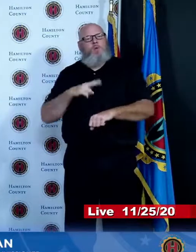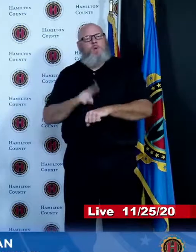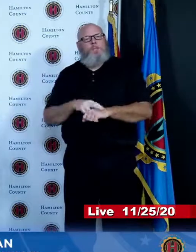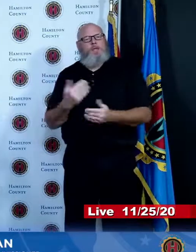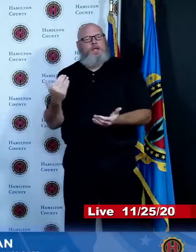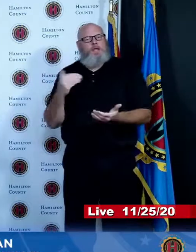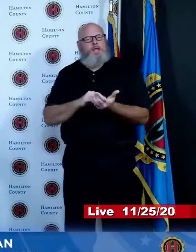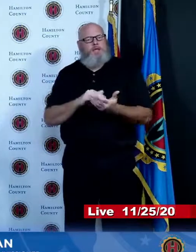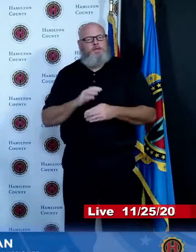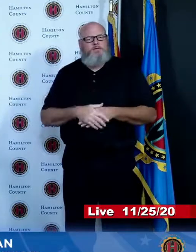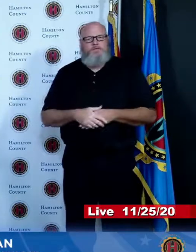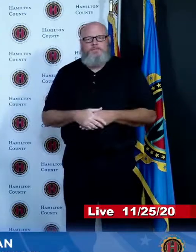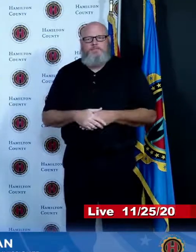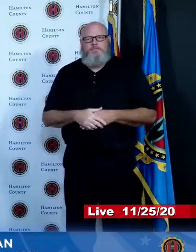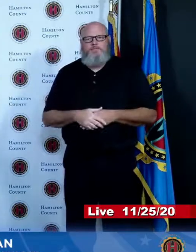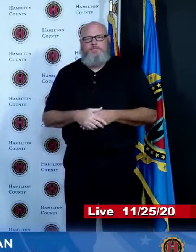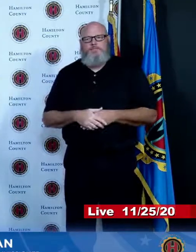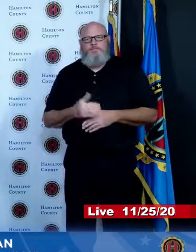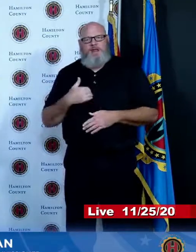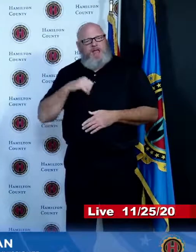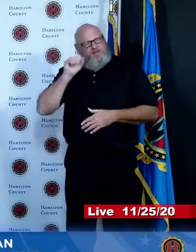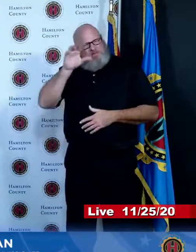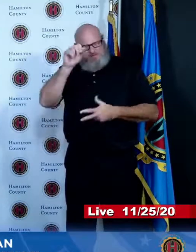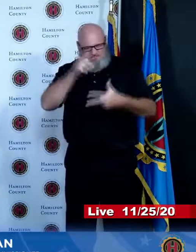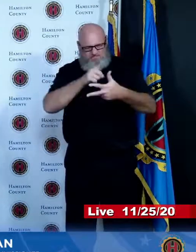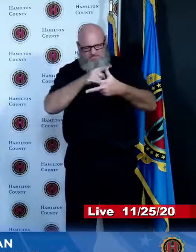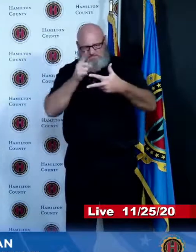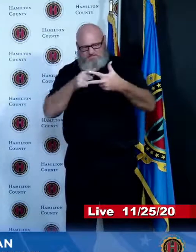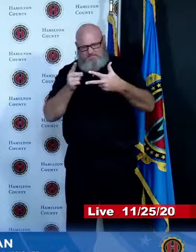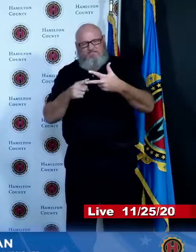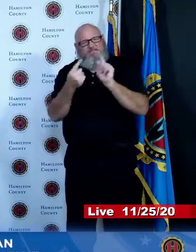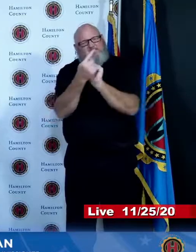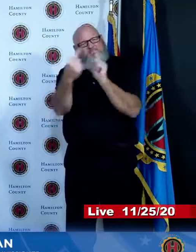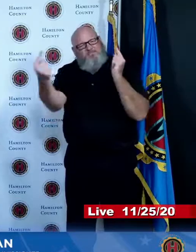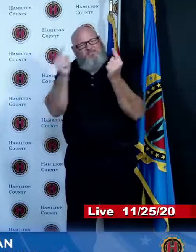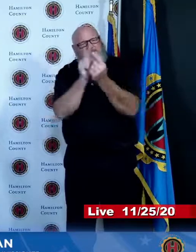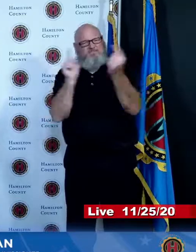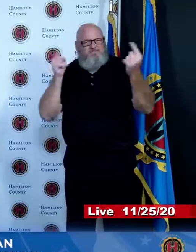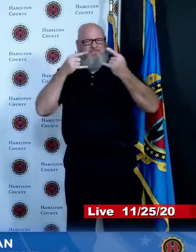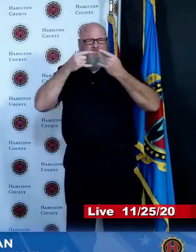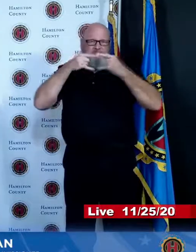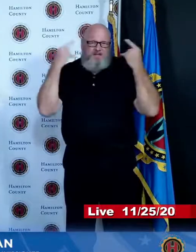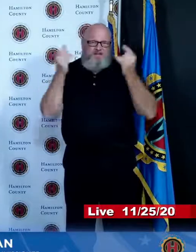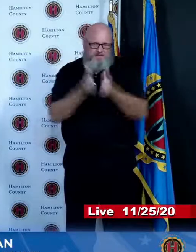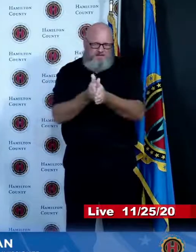and I look forward to continuing to work together as a community to end this pandemic thank you